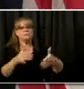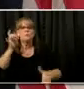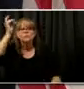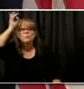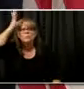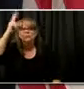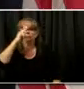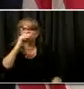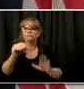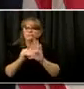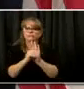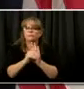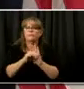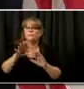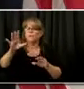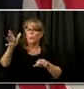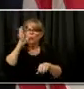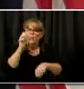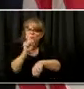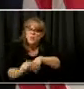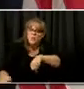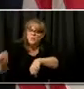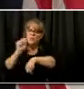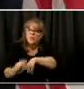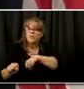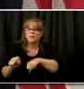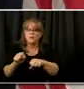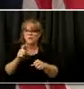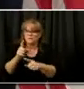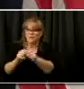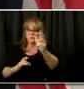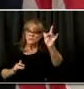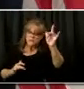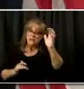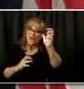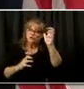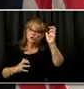do if students aren't enrolled in attending a form of school whether it's online or in person